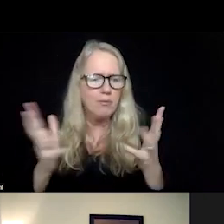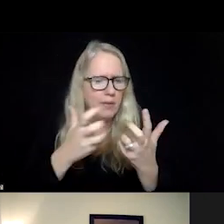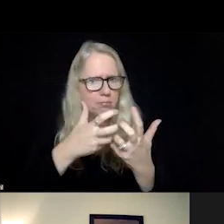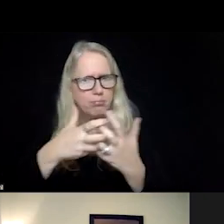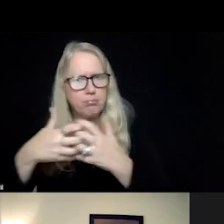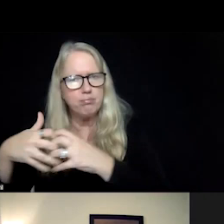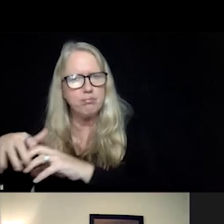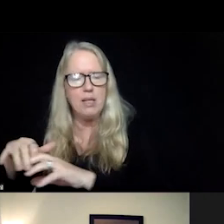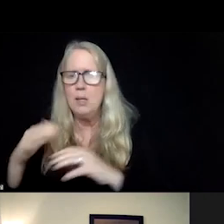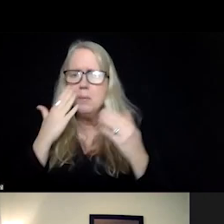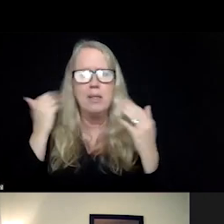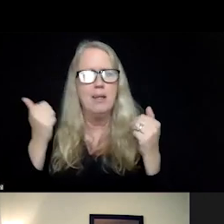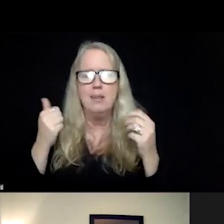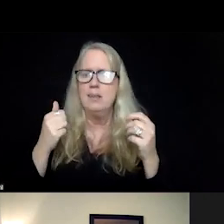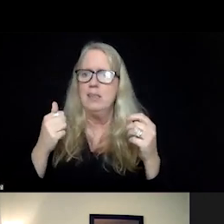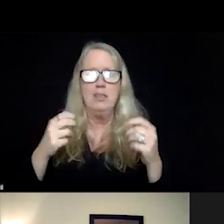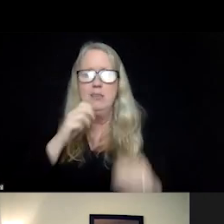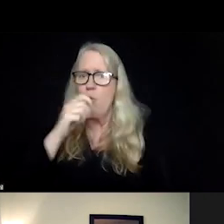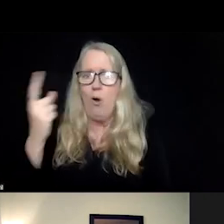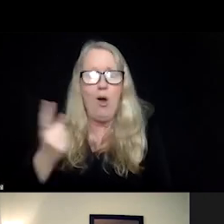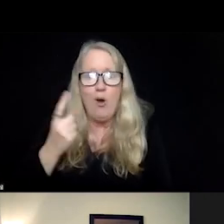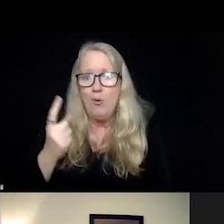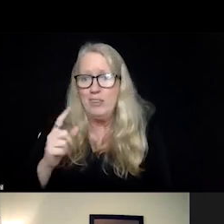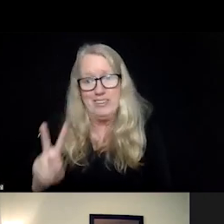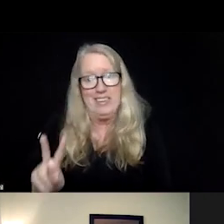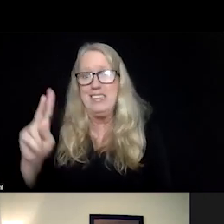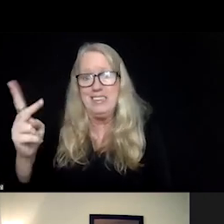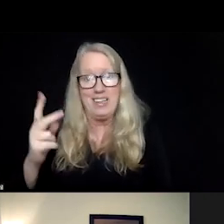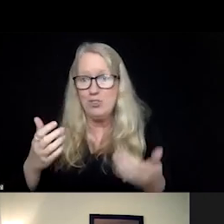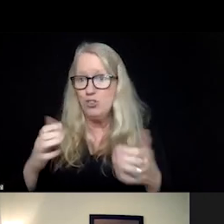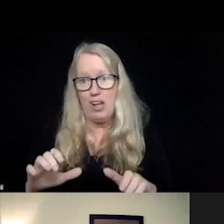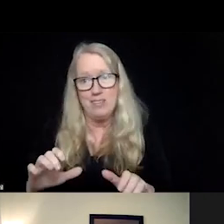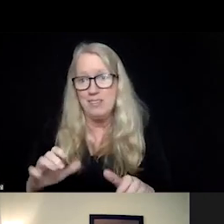YOU DON'T GET A SECOND CHANCE OF GAINING THEIR TRUST.